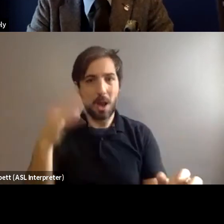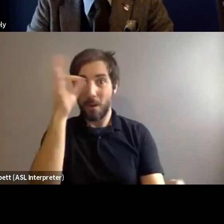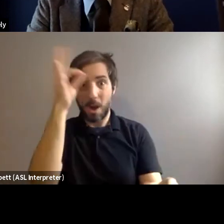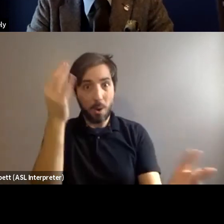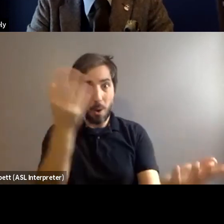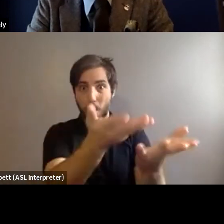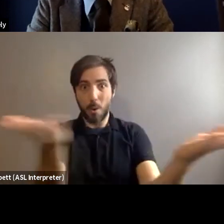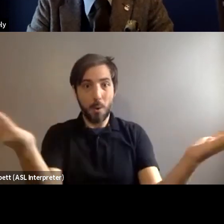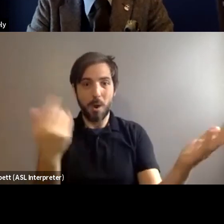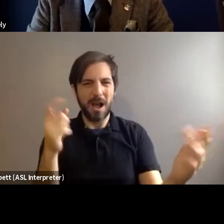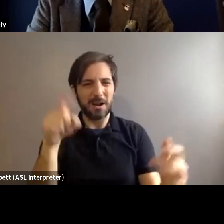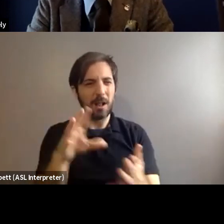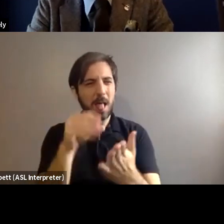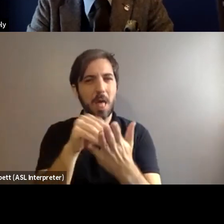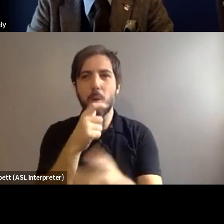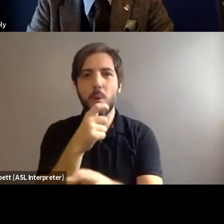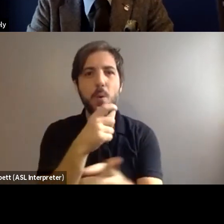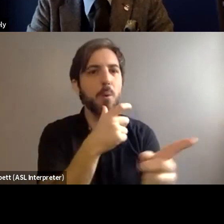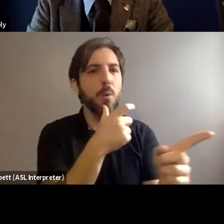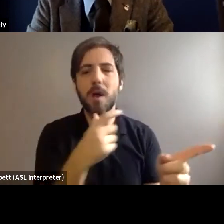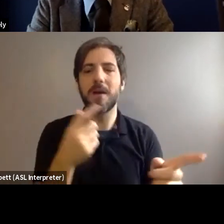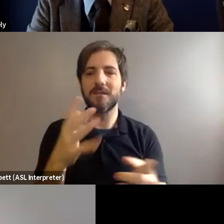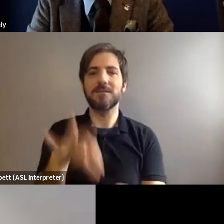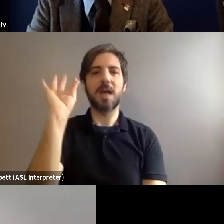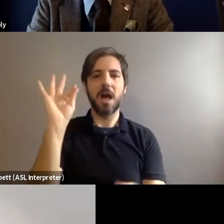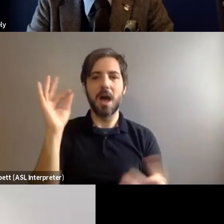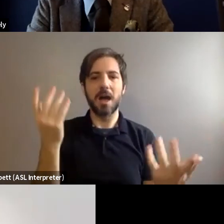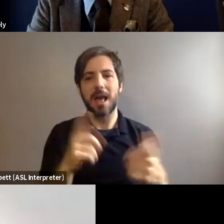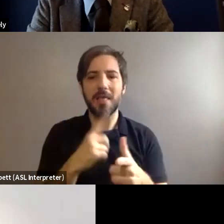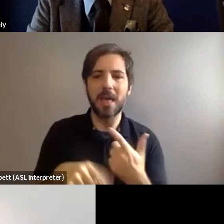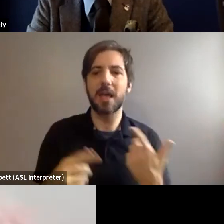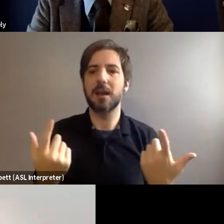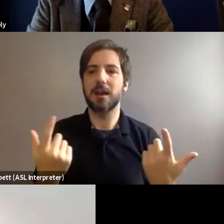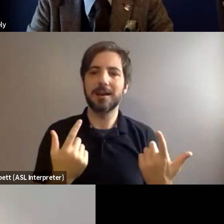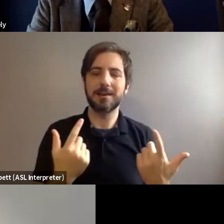barriers i think that we've had in our grant opportunities that you know it's sort of one